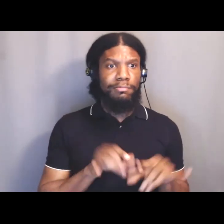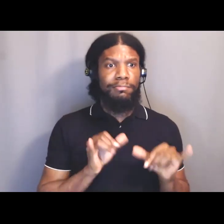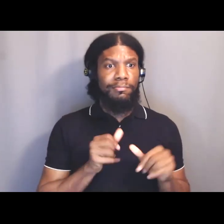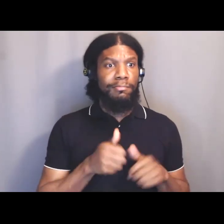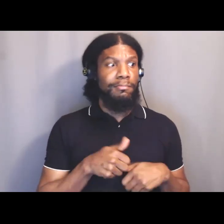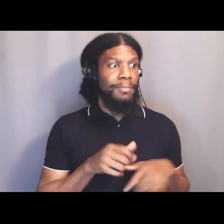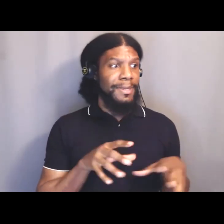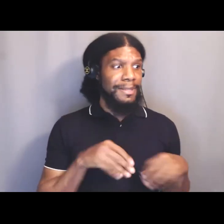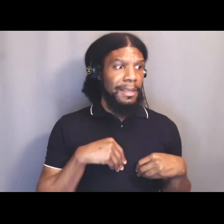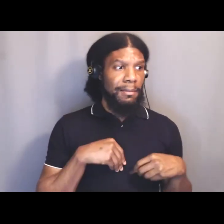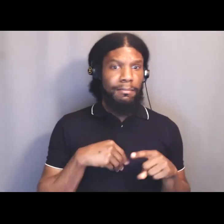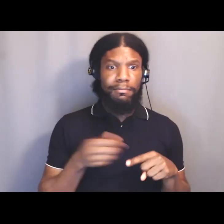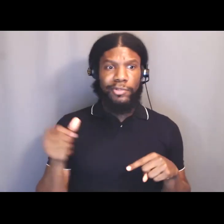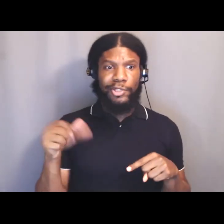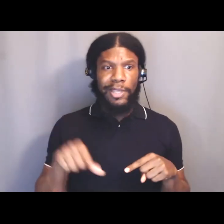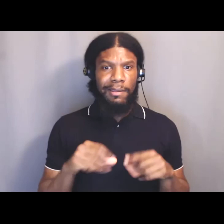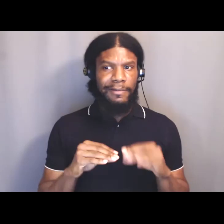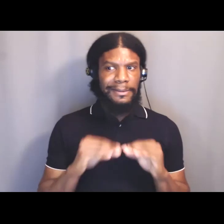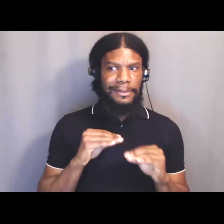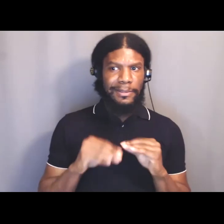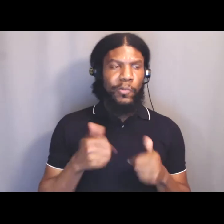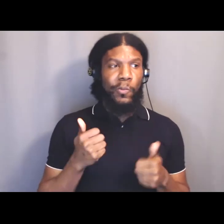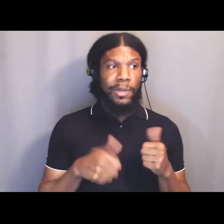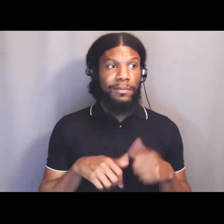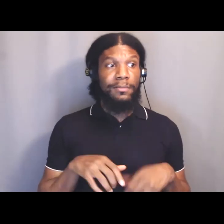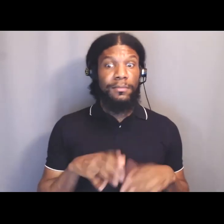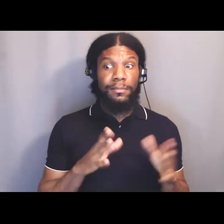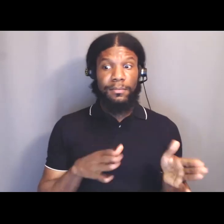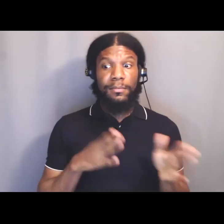Which ones do you have to fix? Two, what tangibly are you doing